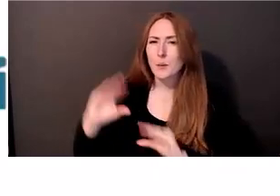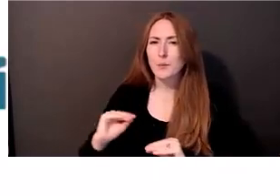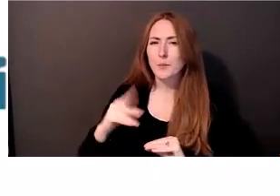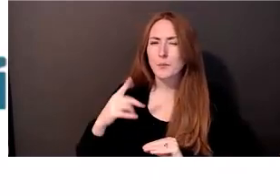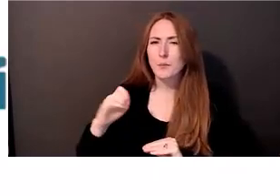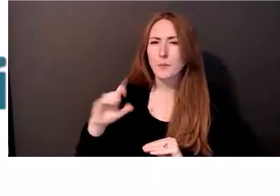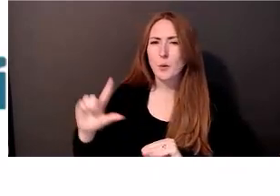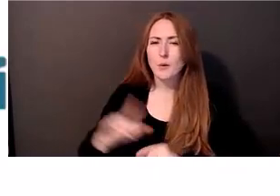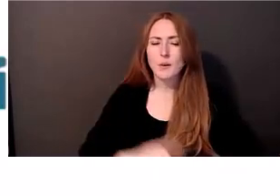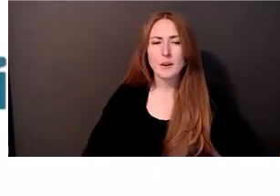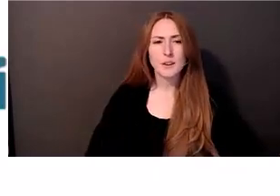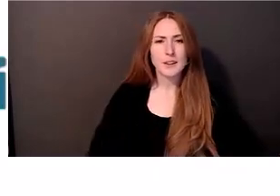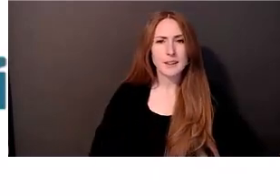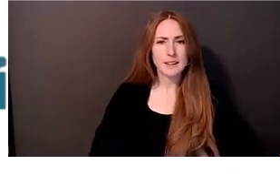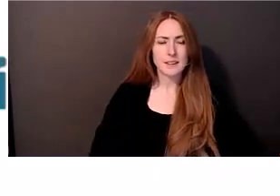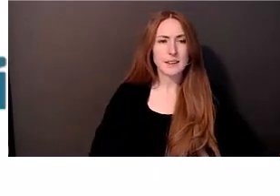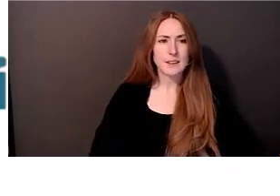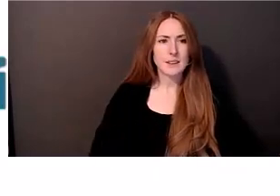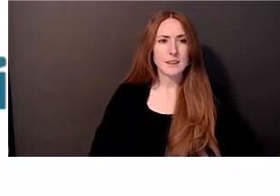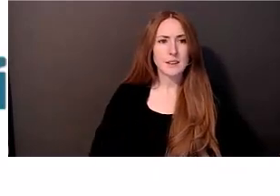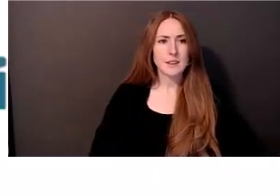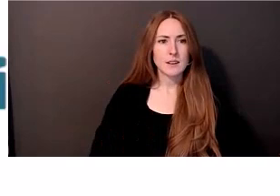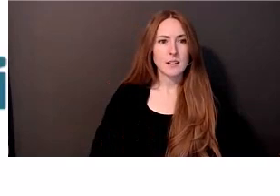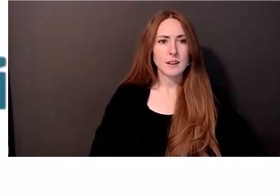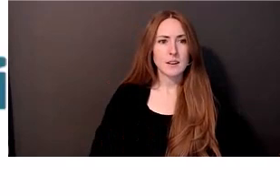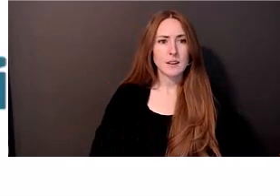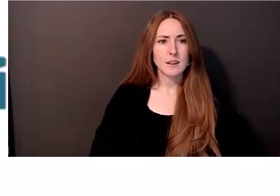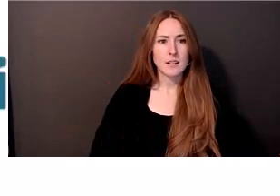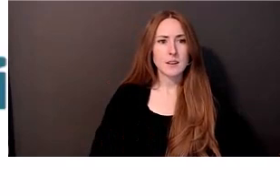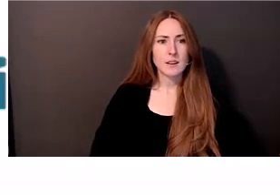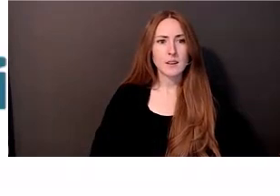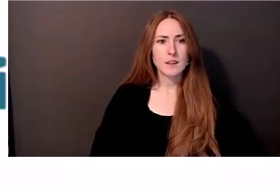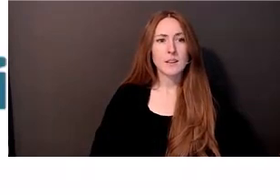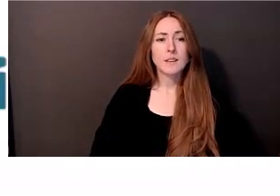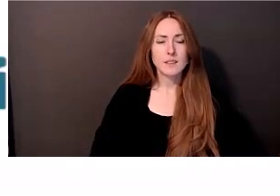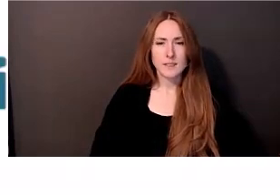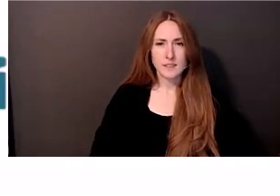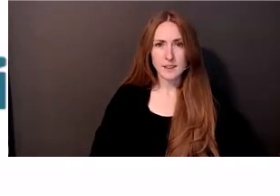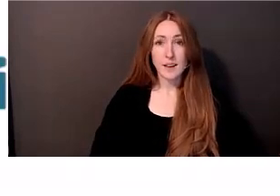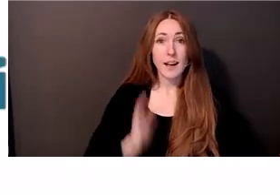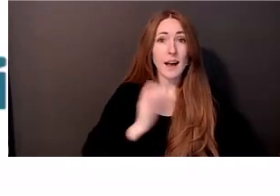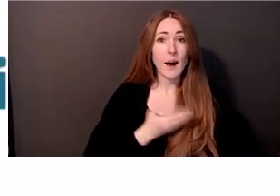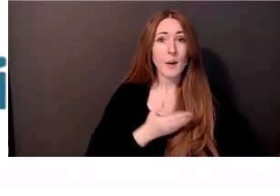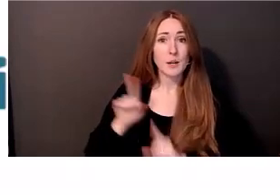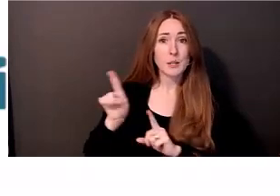So as for the findings from our survey